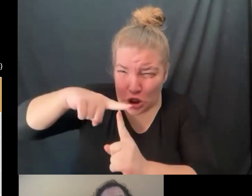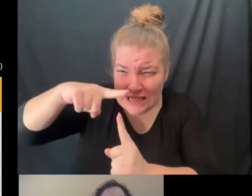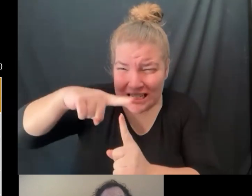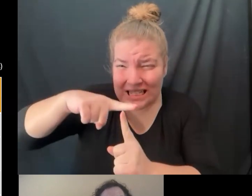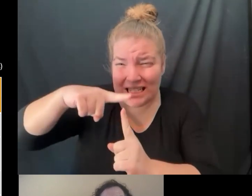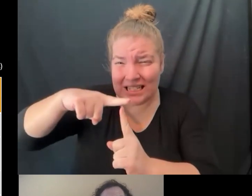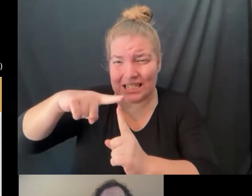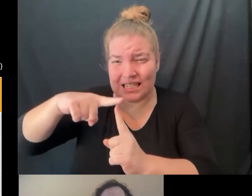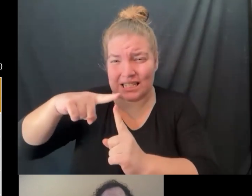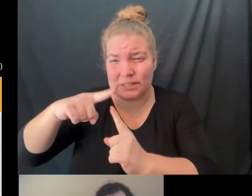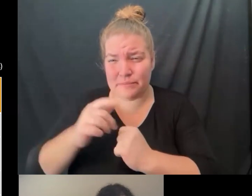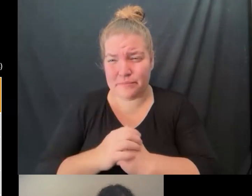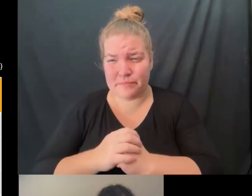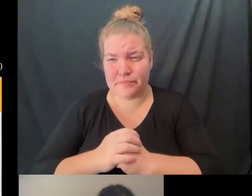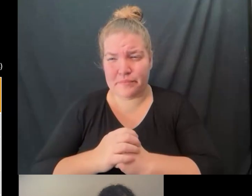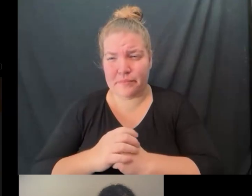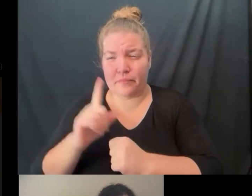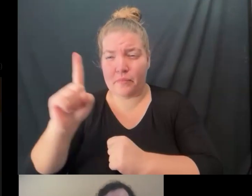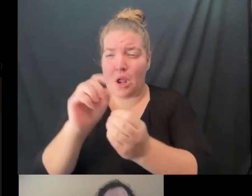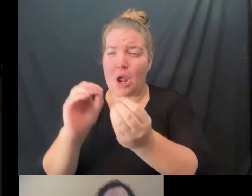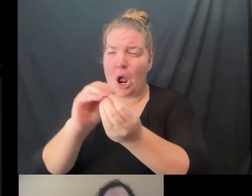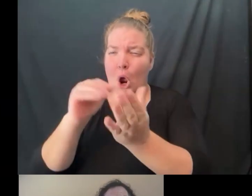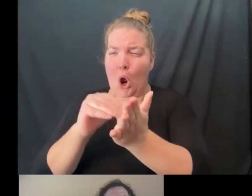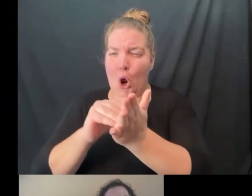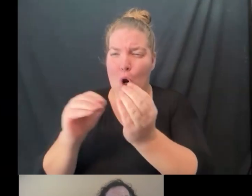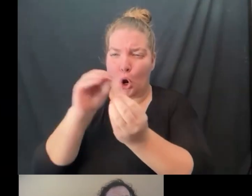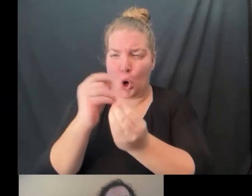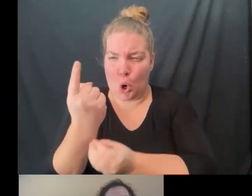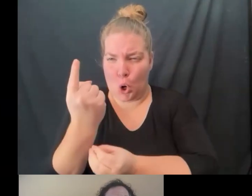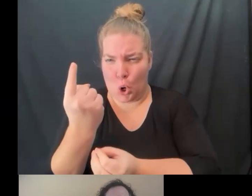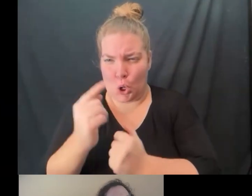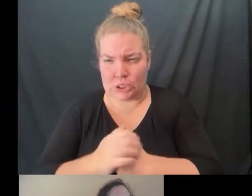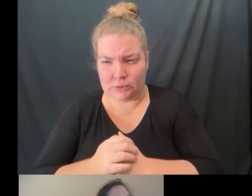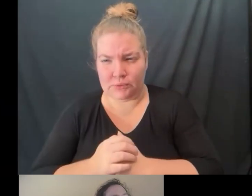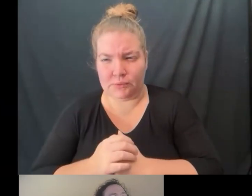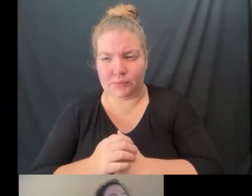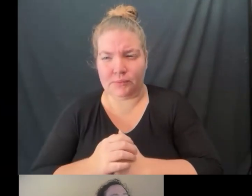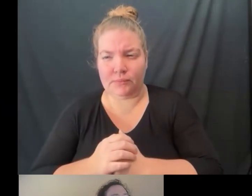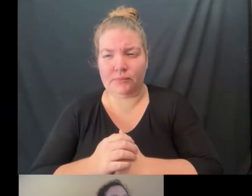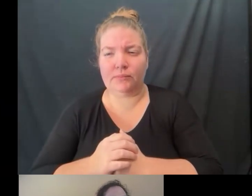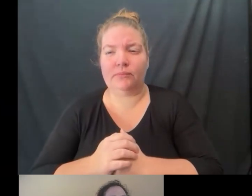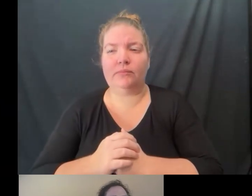And I'm wanting to think at this point, we should-- well, one more thing I should mention.